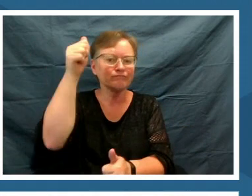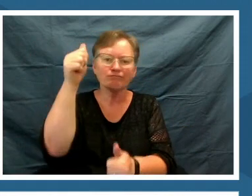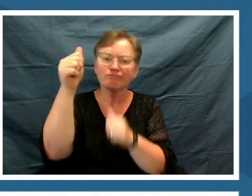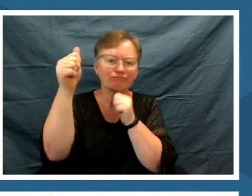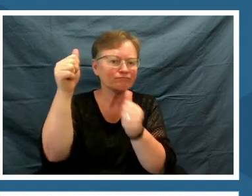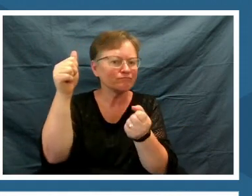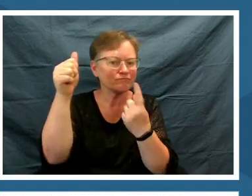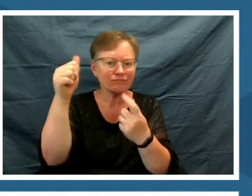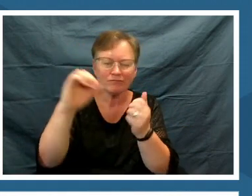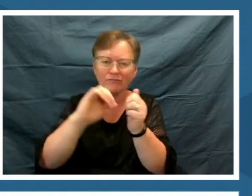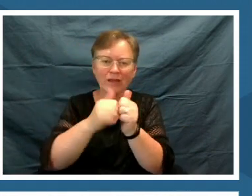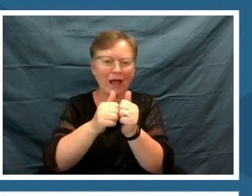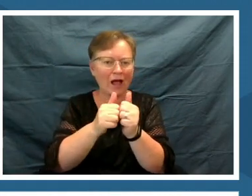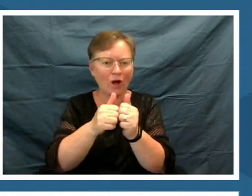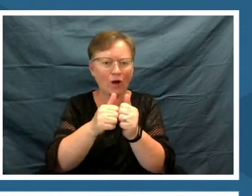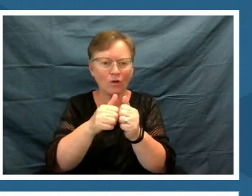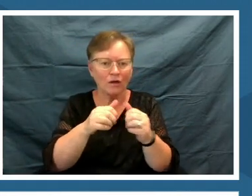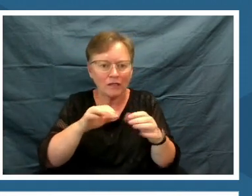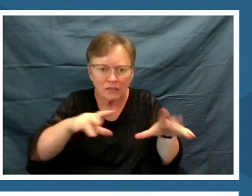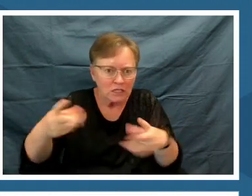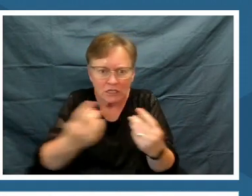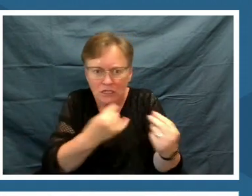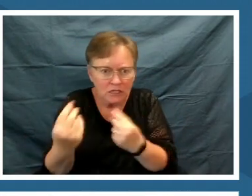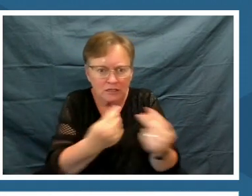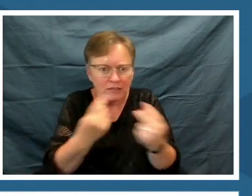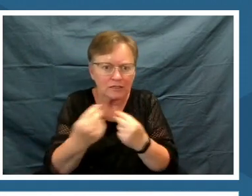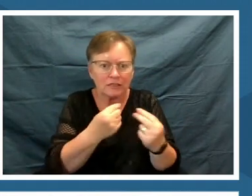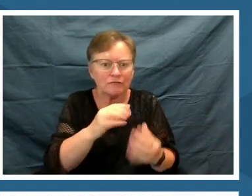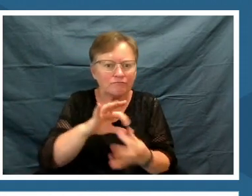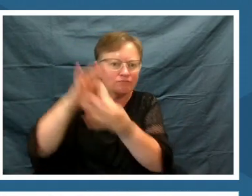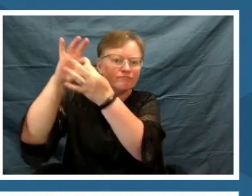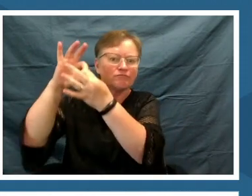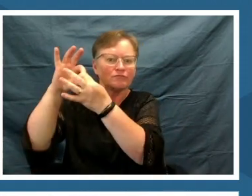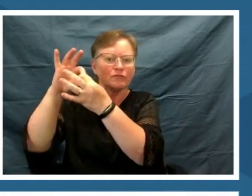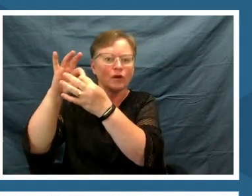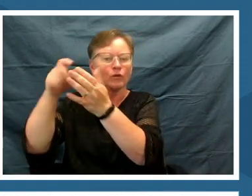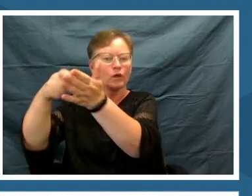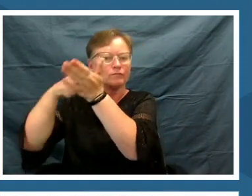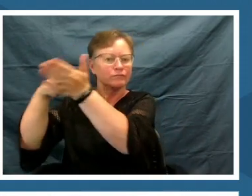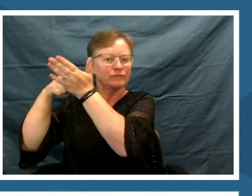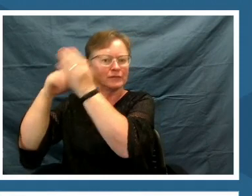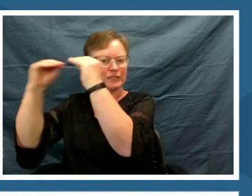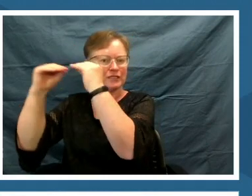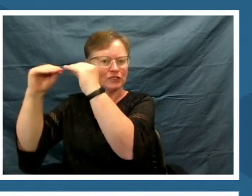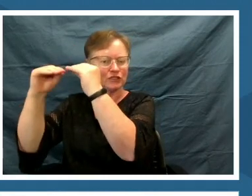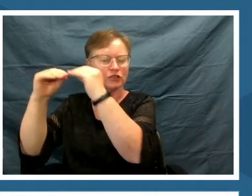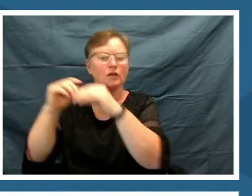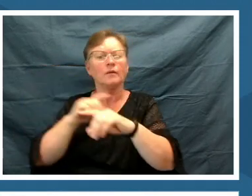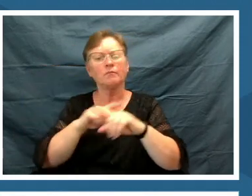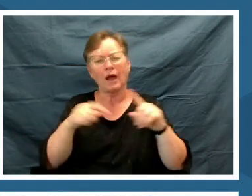that to the standards that we're supposed to teach but i think the education and